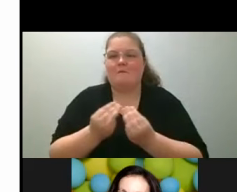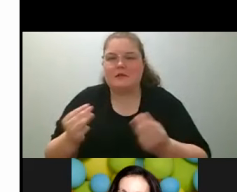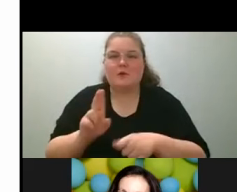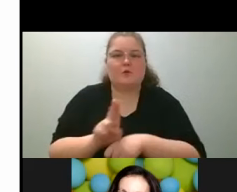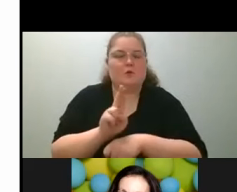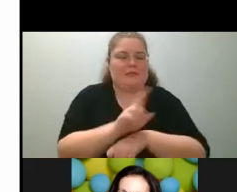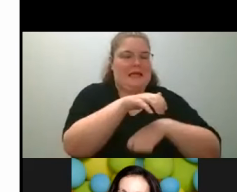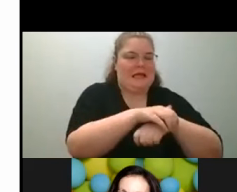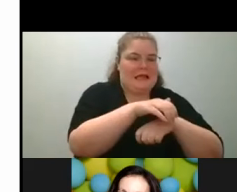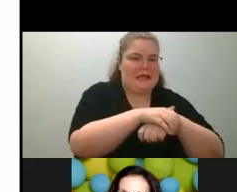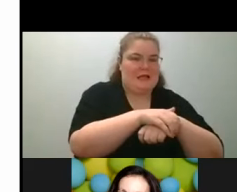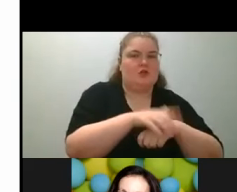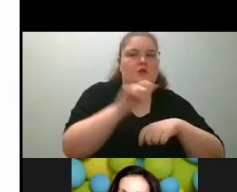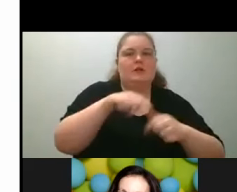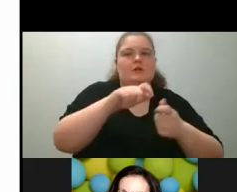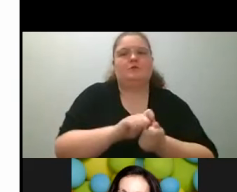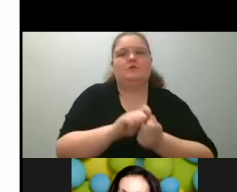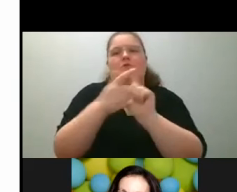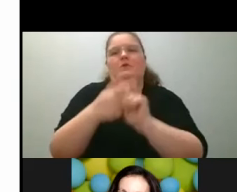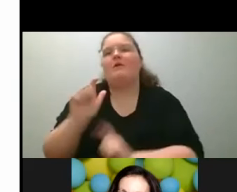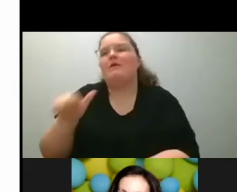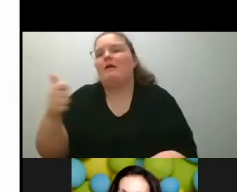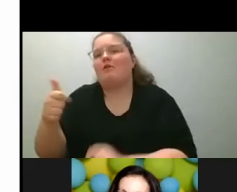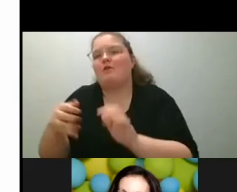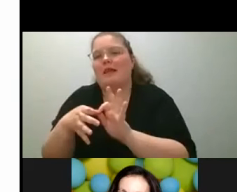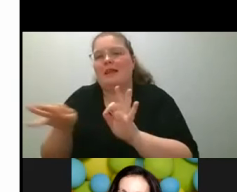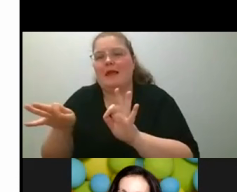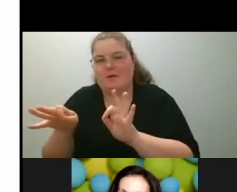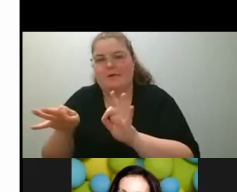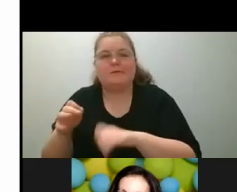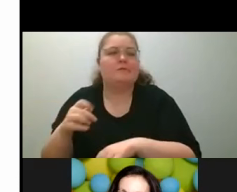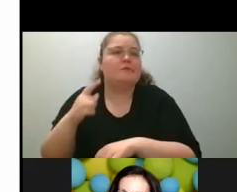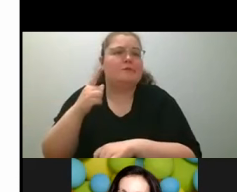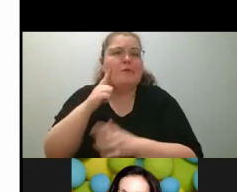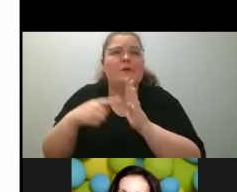that they would like to translate into other languages as they are expanding their language access